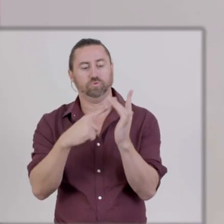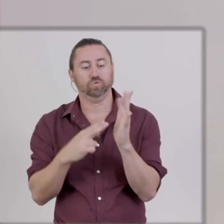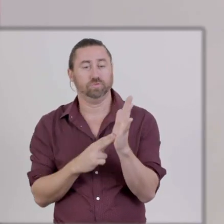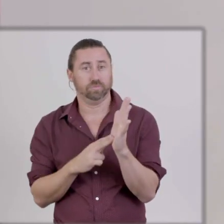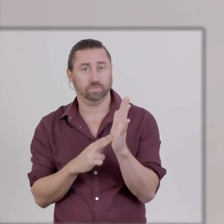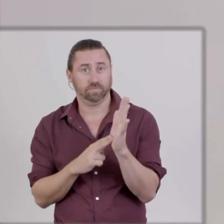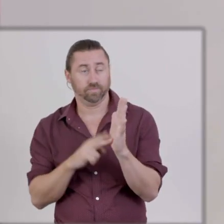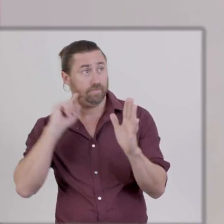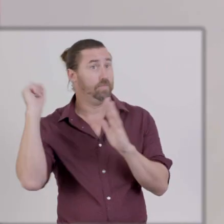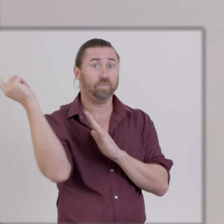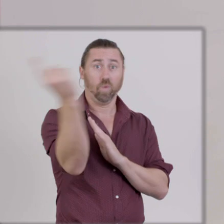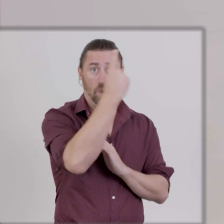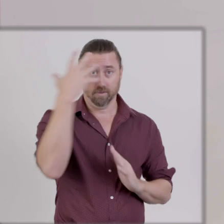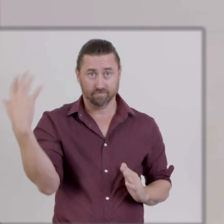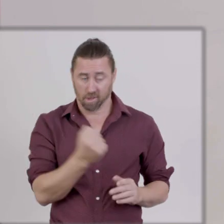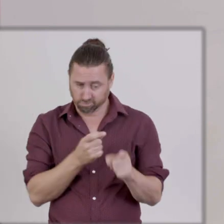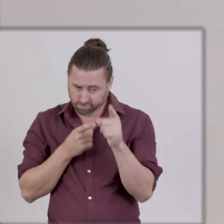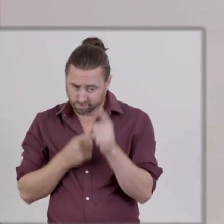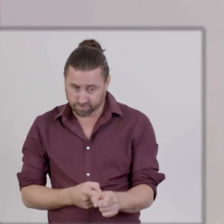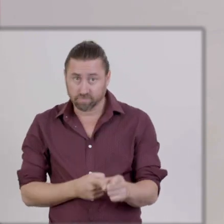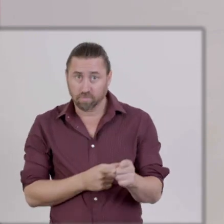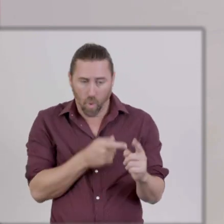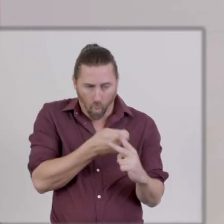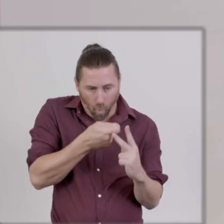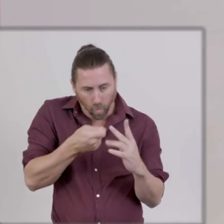When everyone around the world follows the same order of operating,